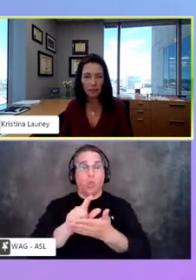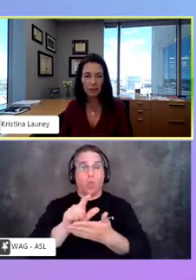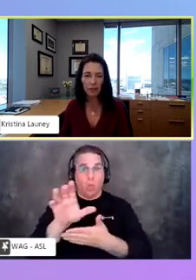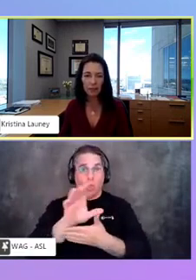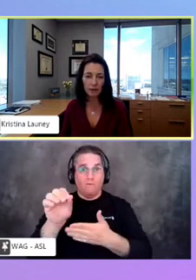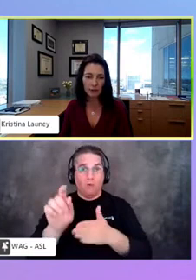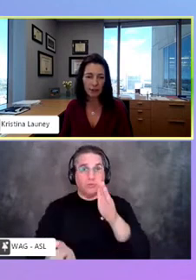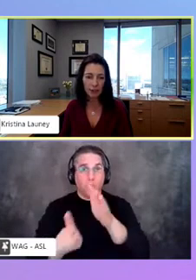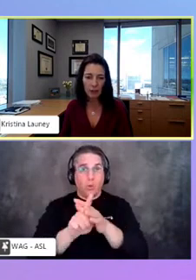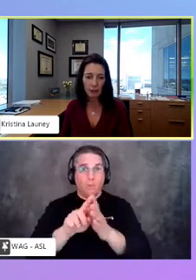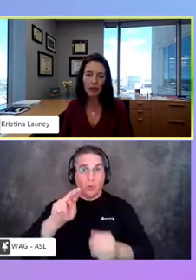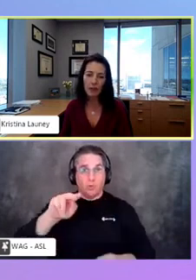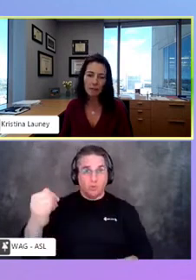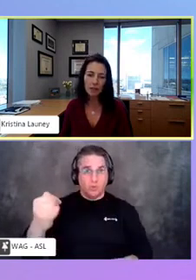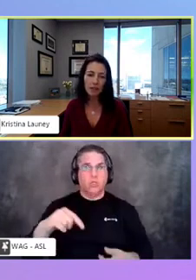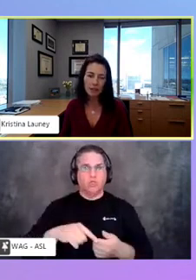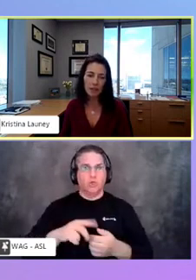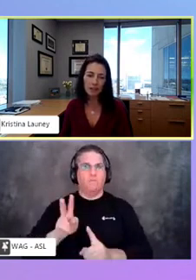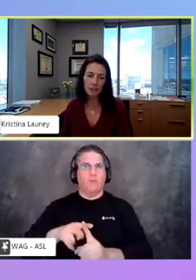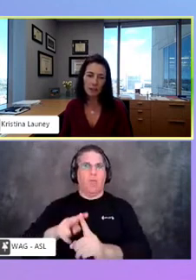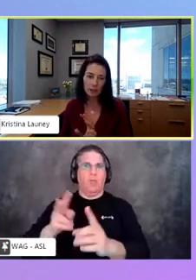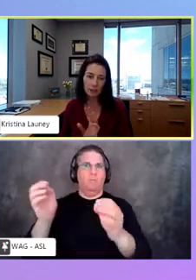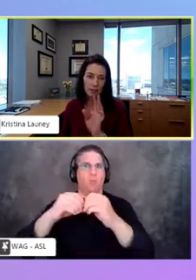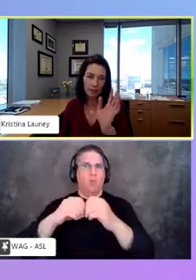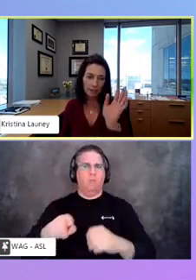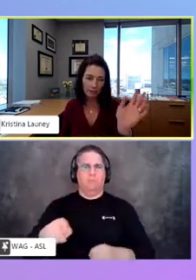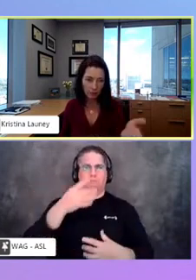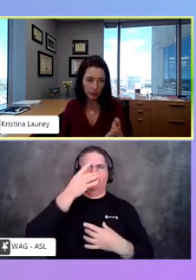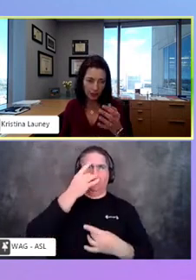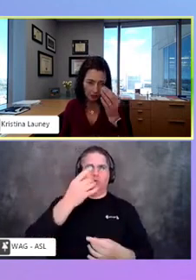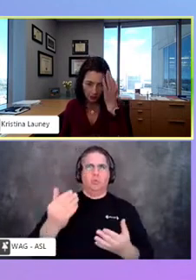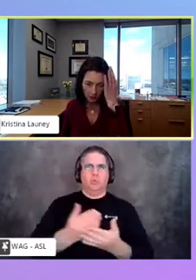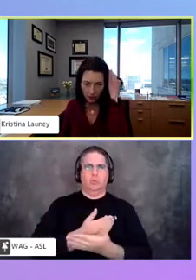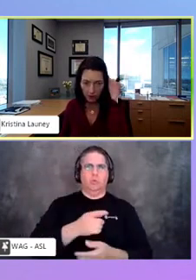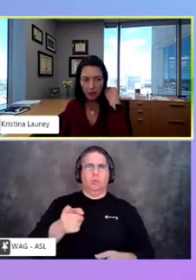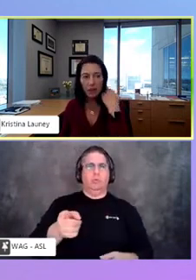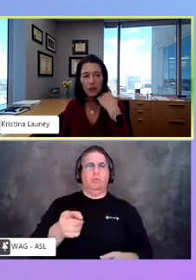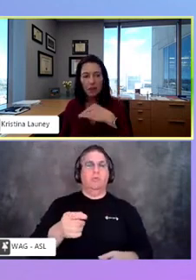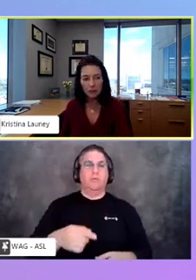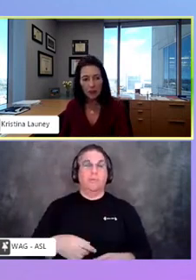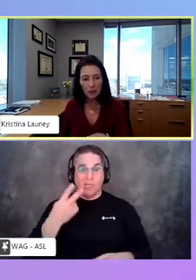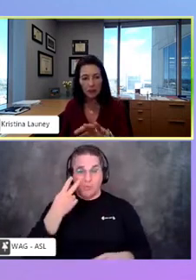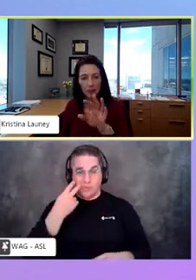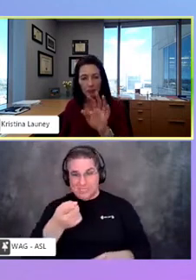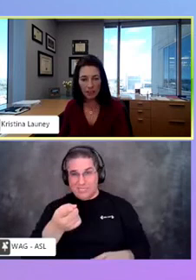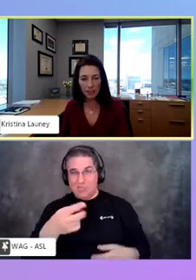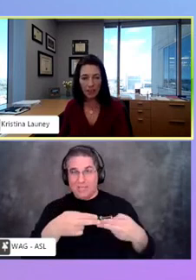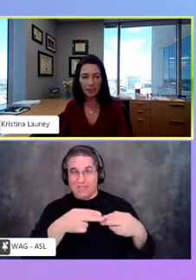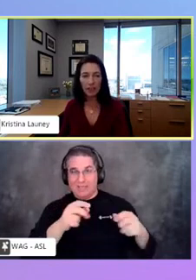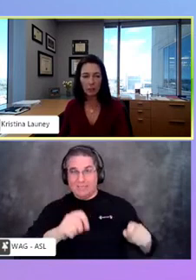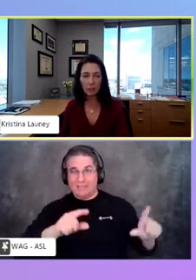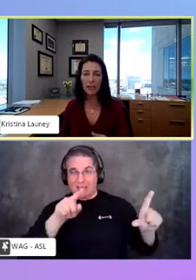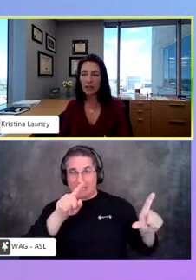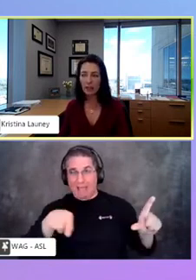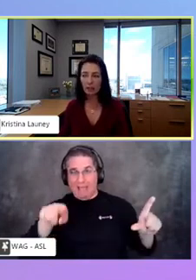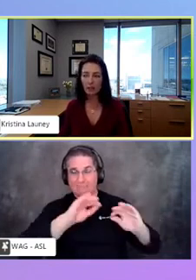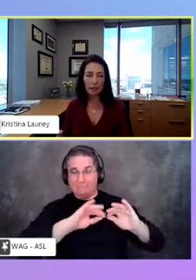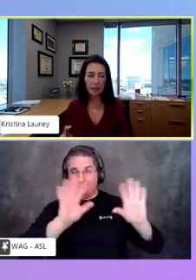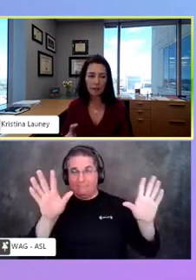new York. Interestingly we just had a law firm pop up in new Jersey that started filing a good amount, that was fairly